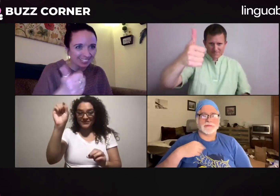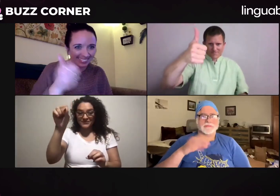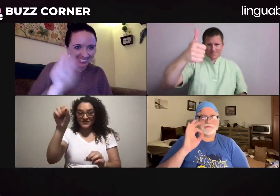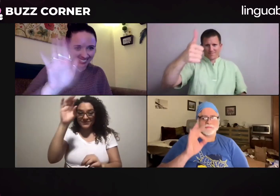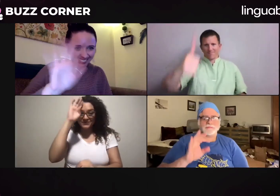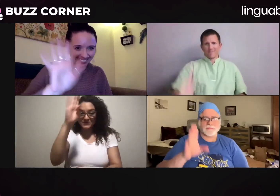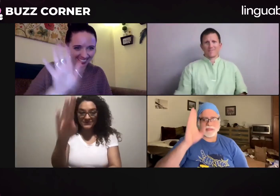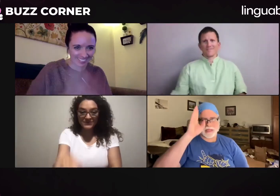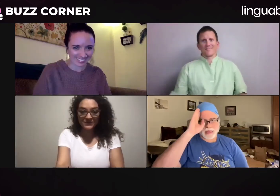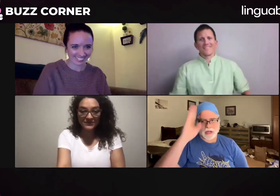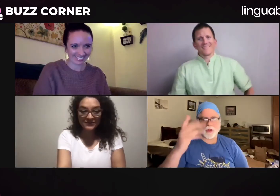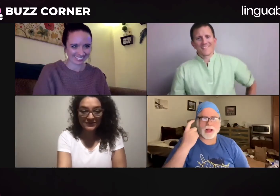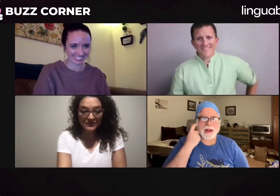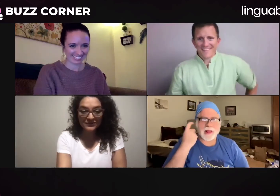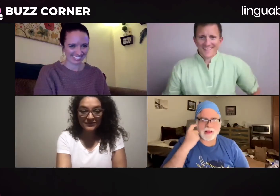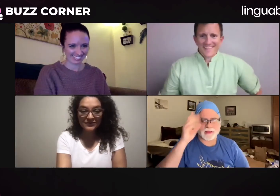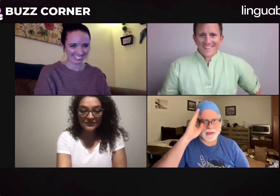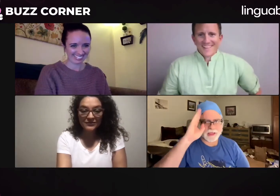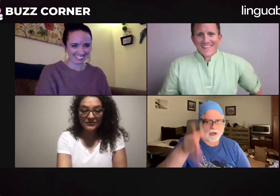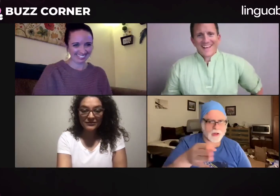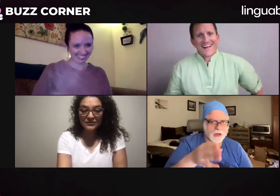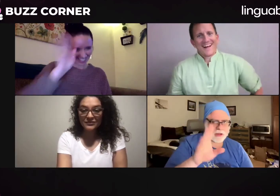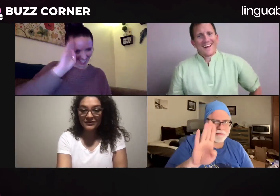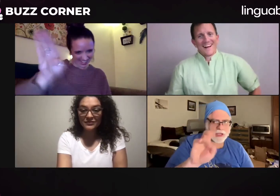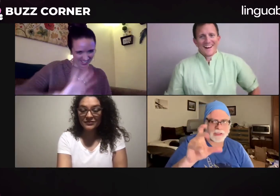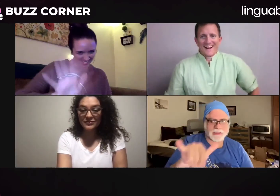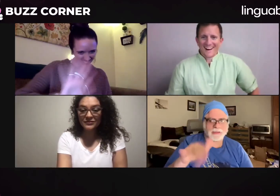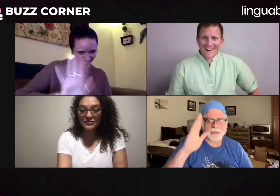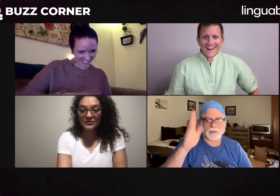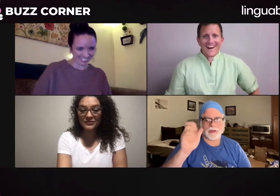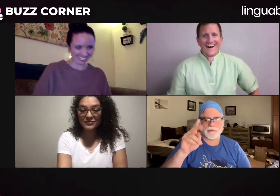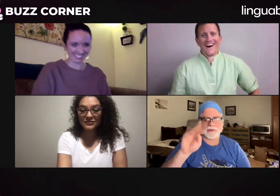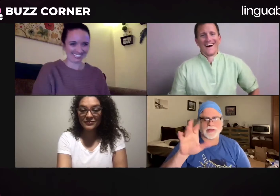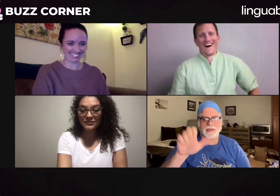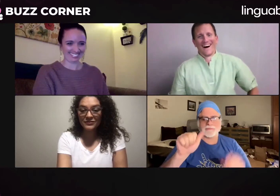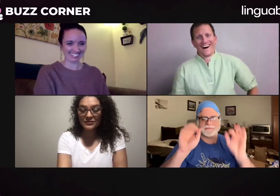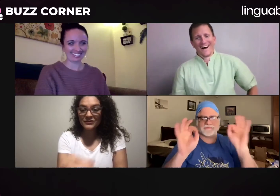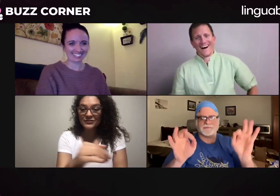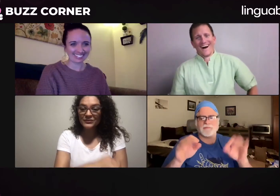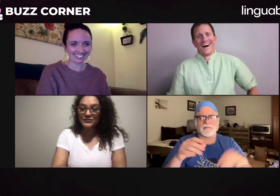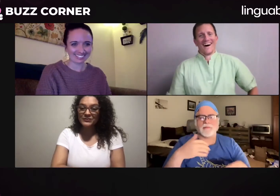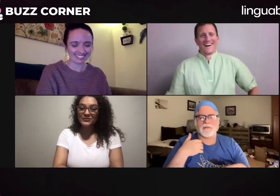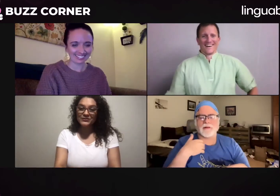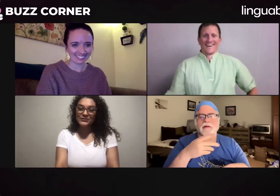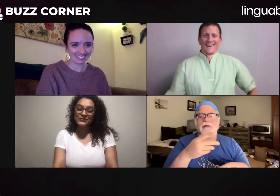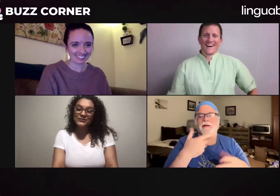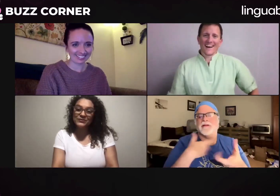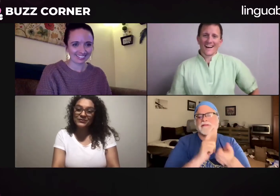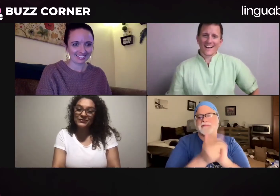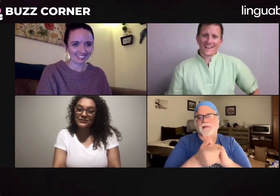Yes. Hi. Hello, Bucky. Hello, Andrea. Hello. Renca.